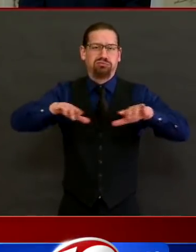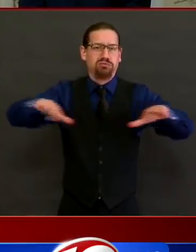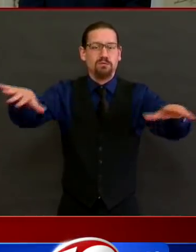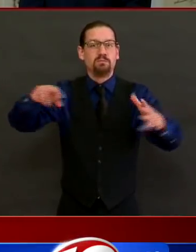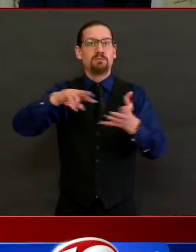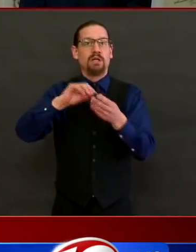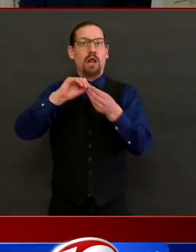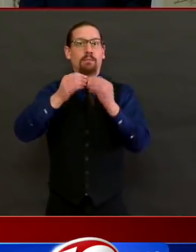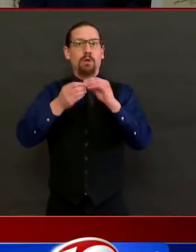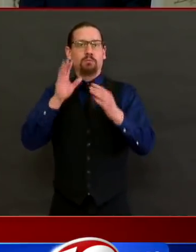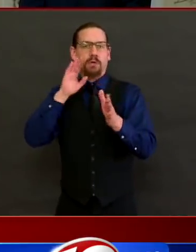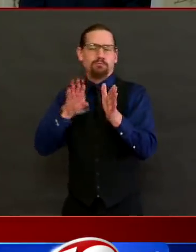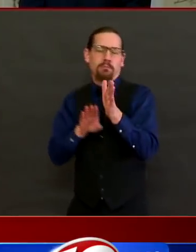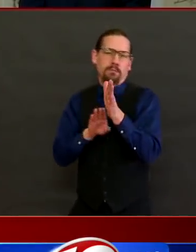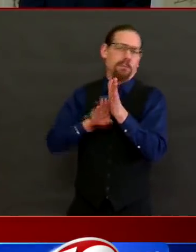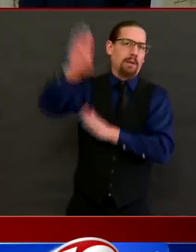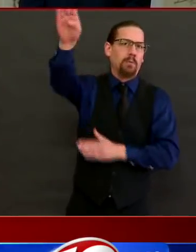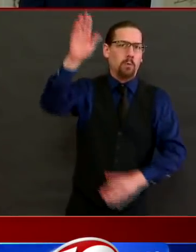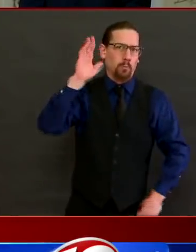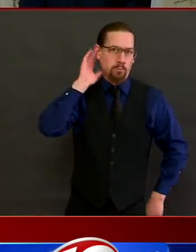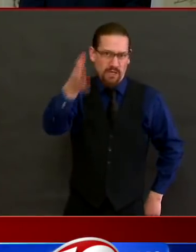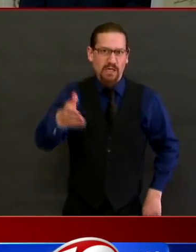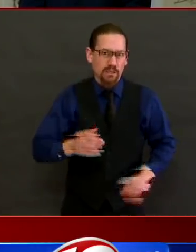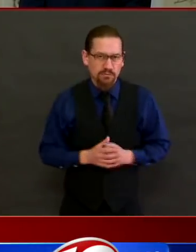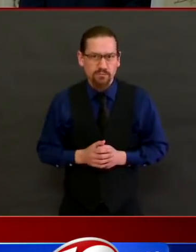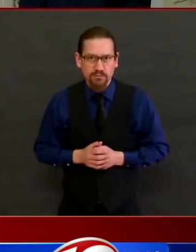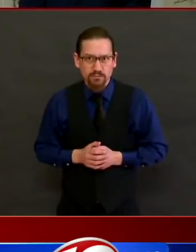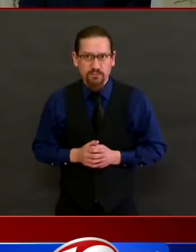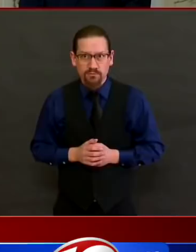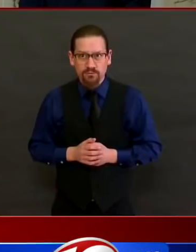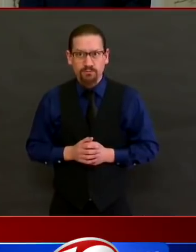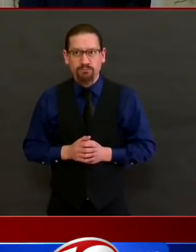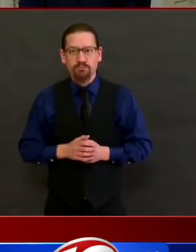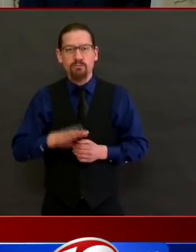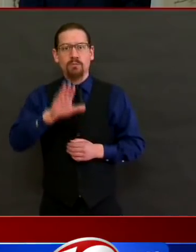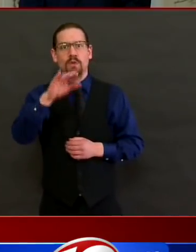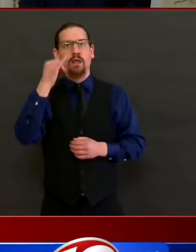HOWEVER, IF WE KEEP DOING WHAT WE ARE DOING, STAY-AT-HOME,